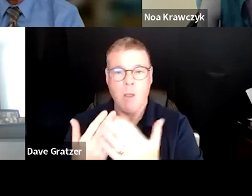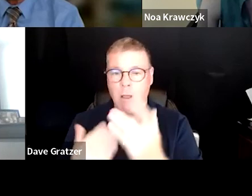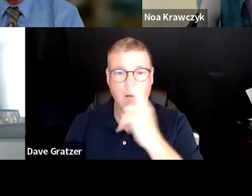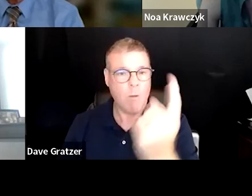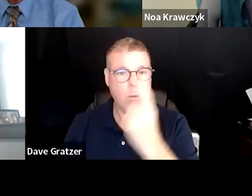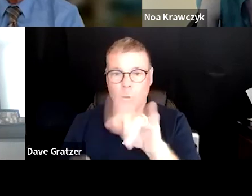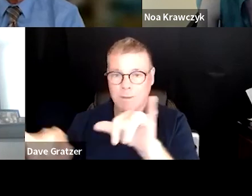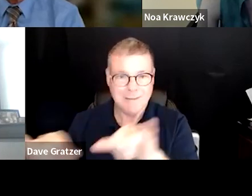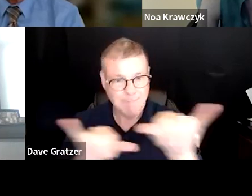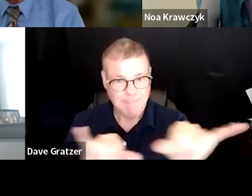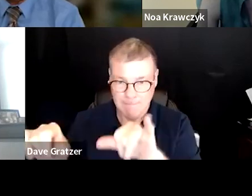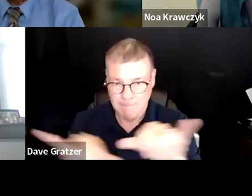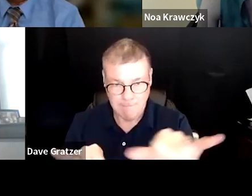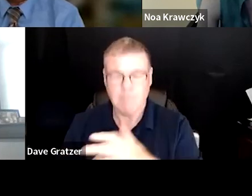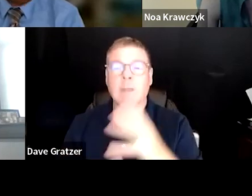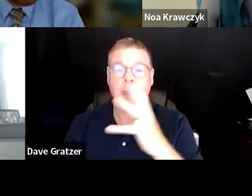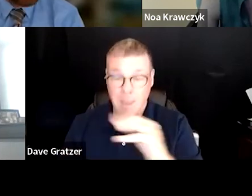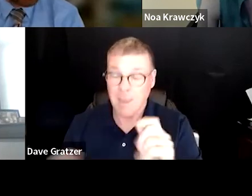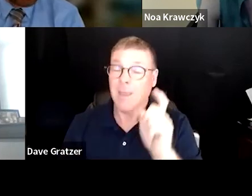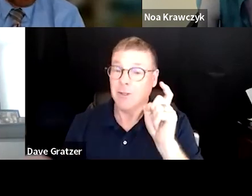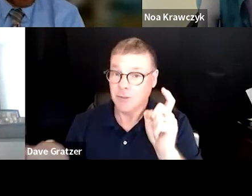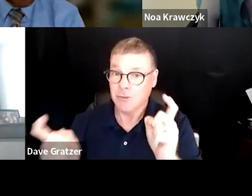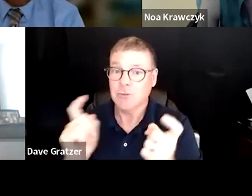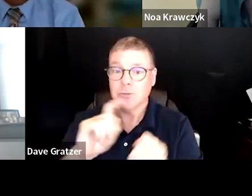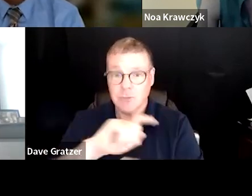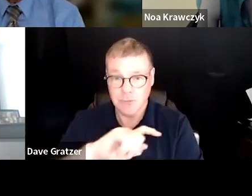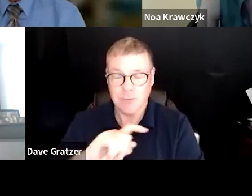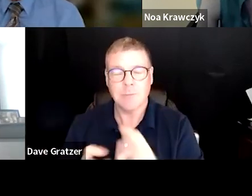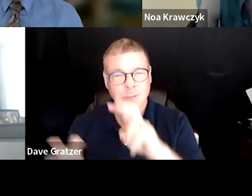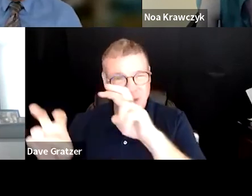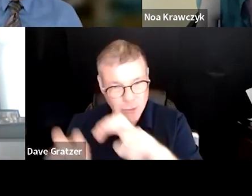And it has been a transition or a sort of a journey